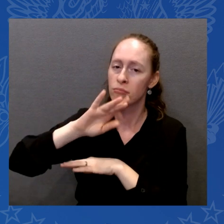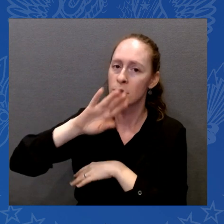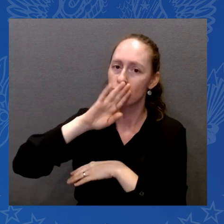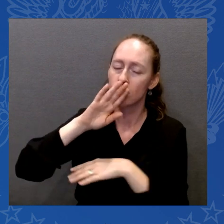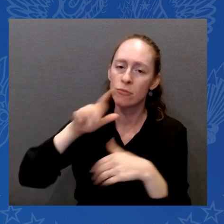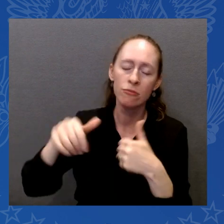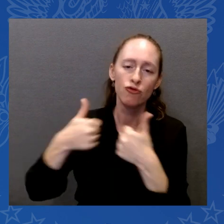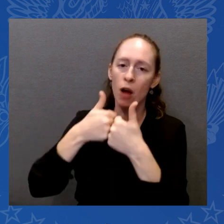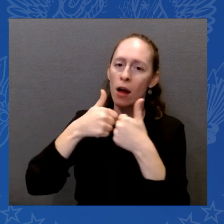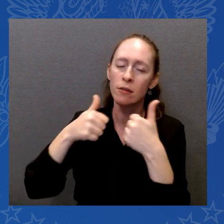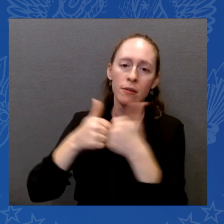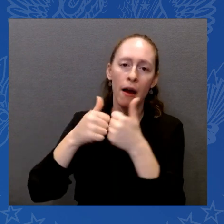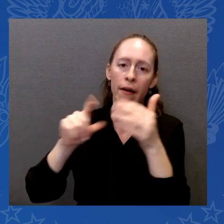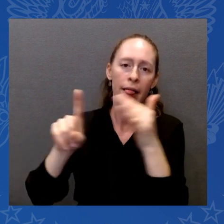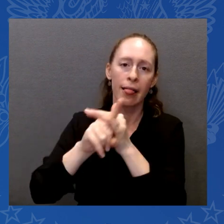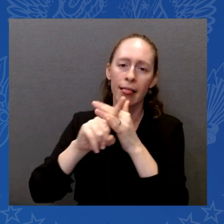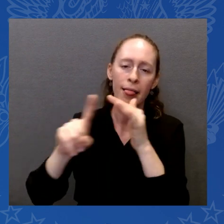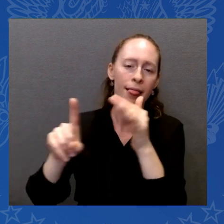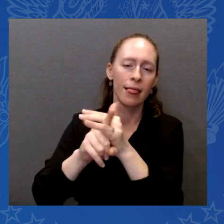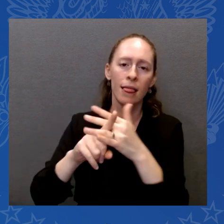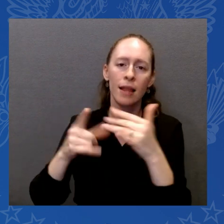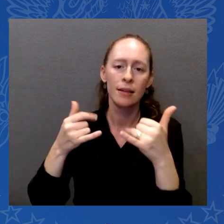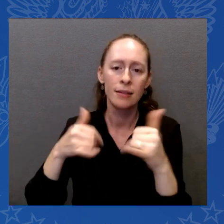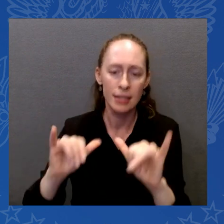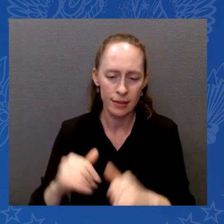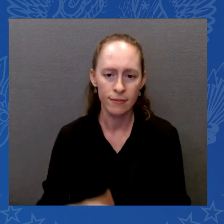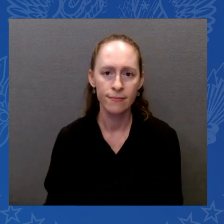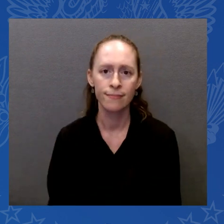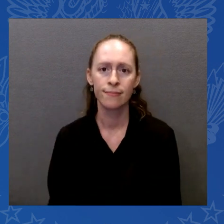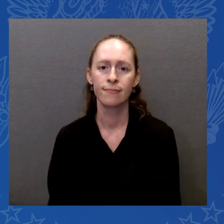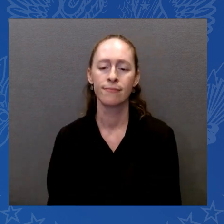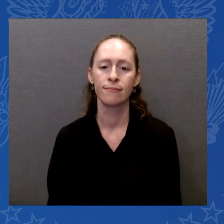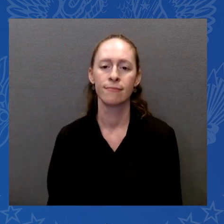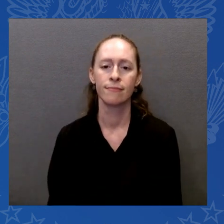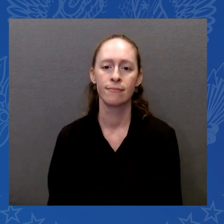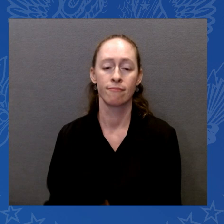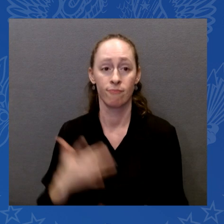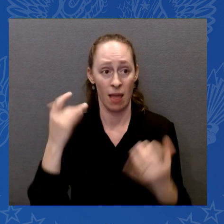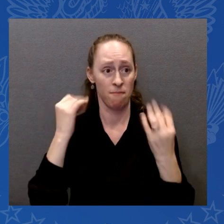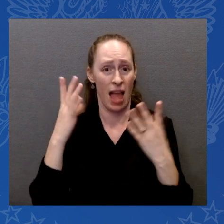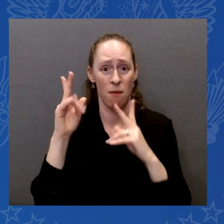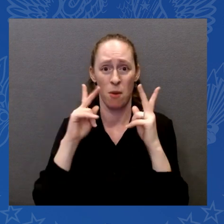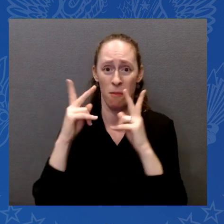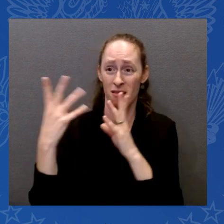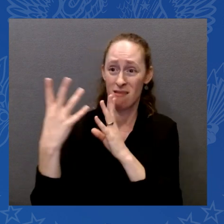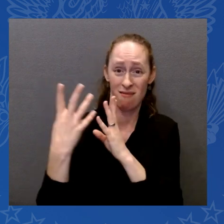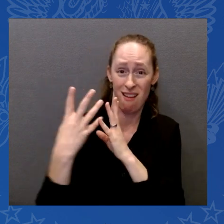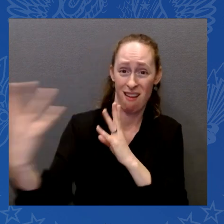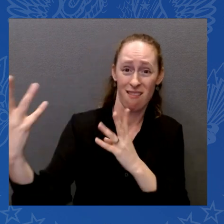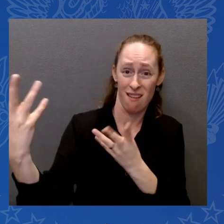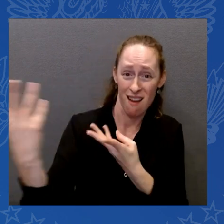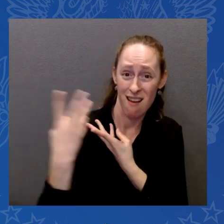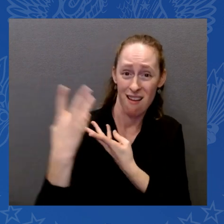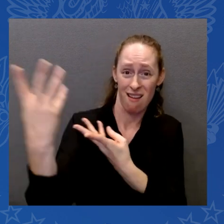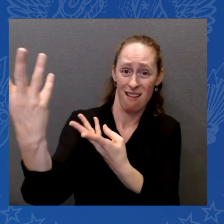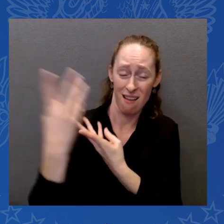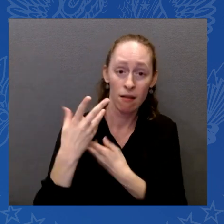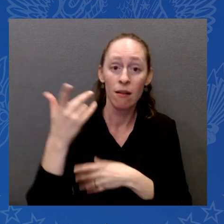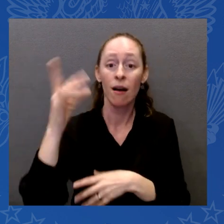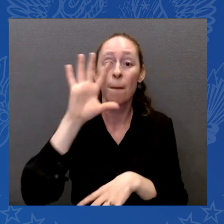Appointments are made further out and patients from in-state and out-of-state are experiencing delays in care due to longer wait times delaying procedures